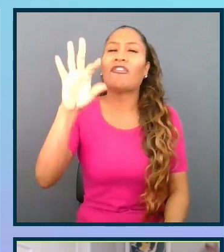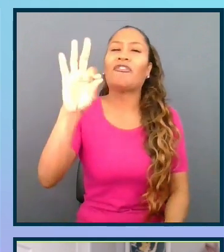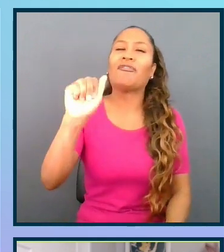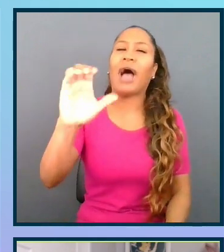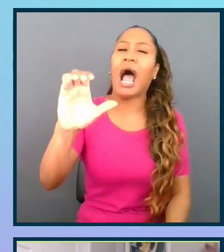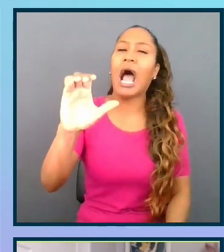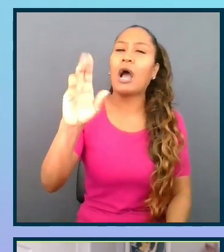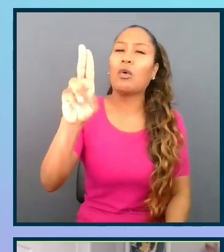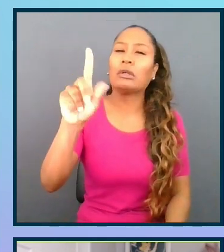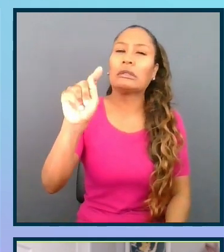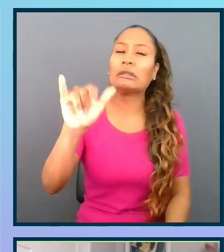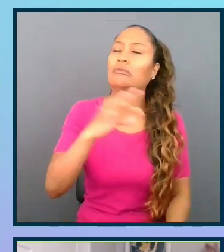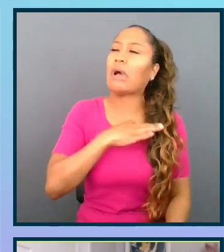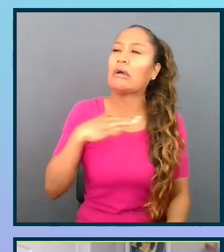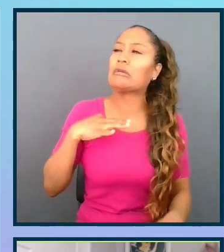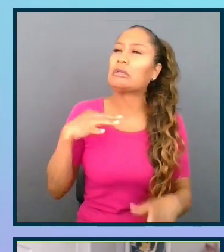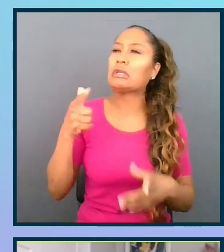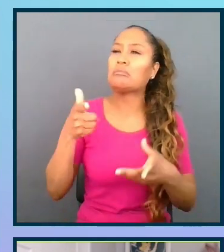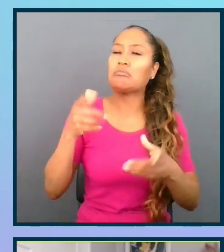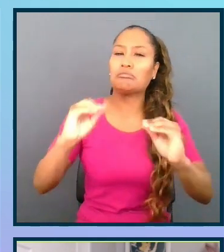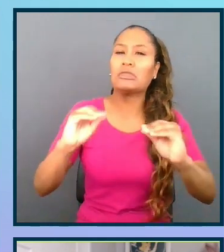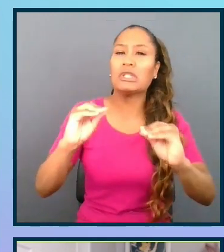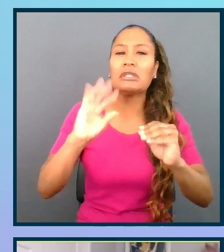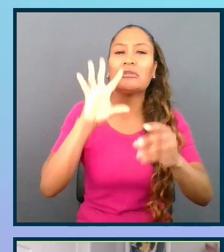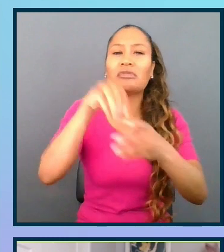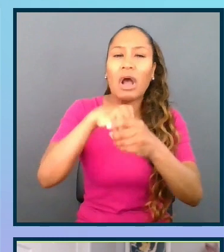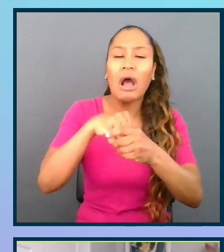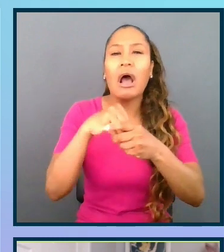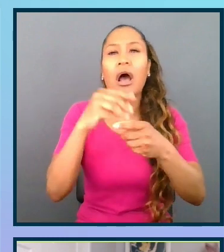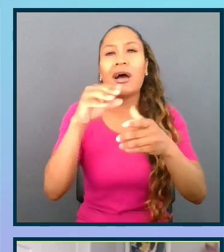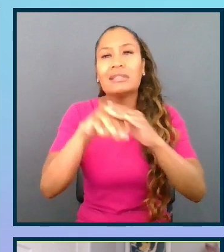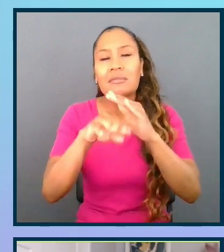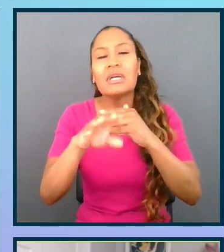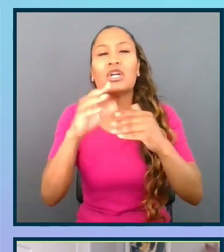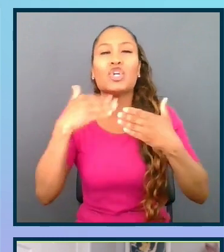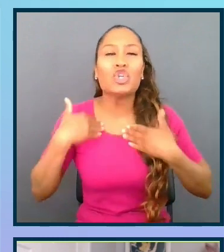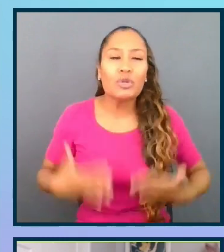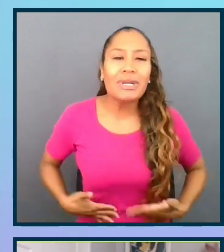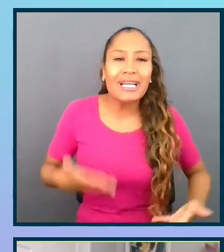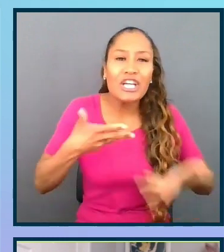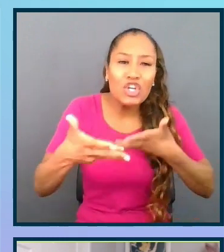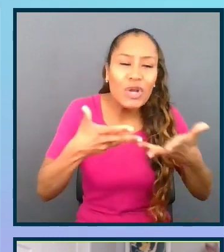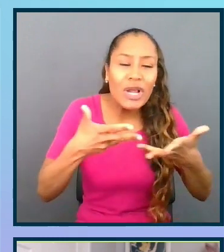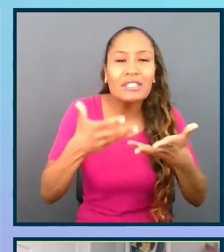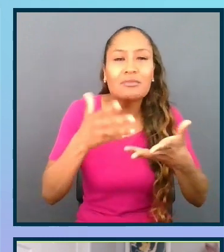in their human computer interaction programs and related tech programs.